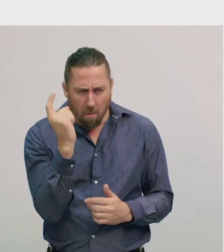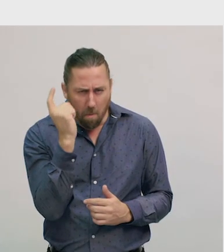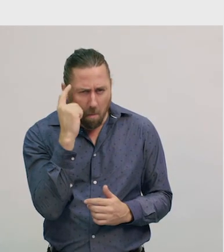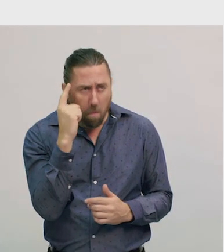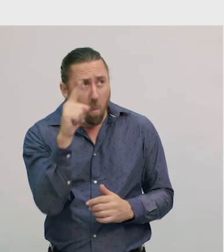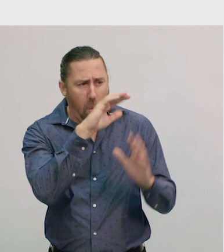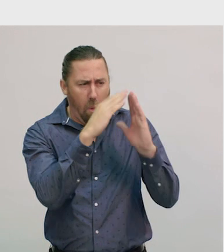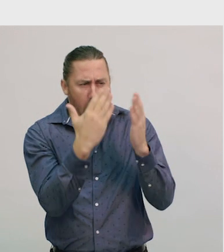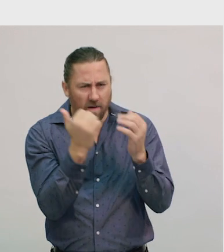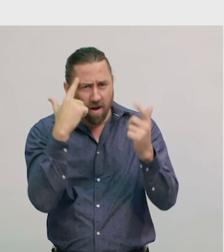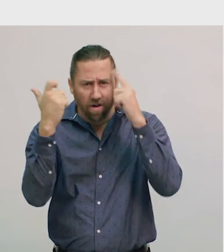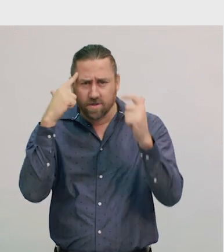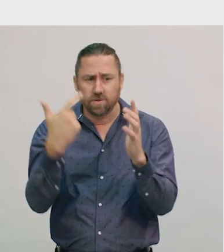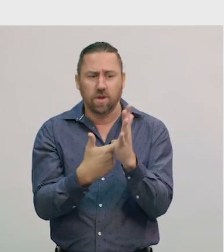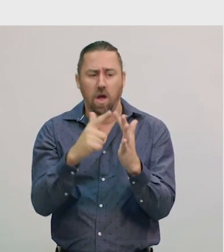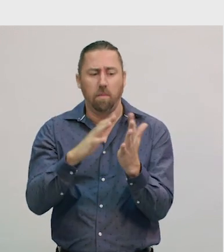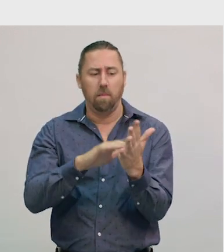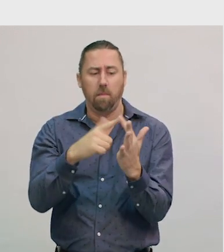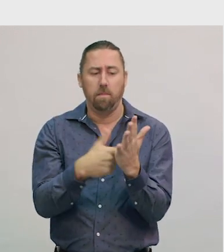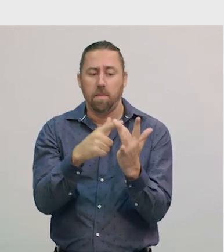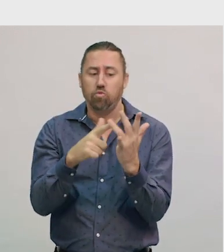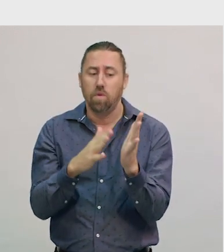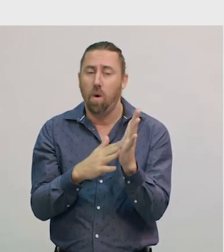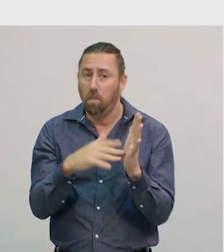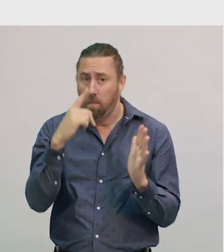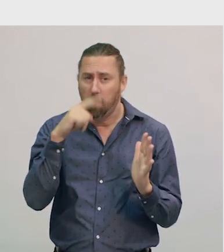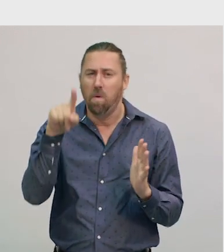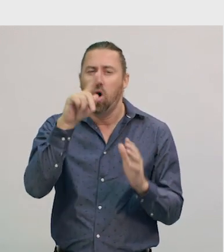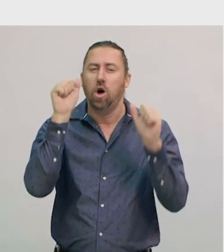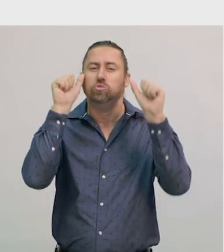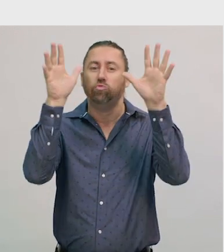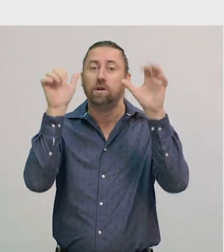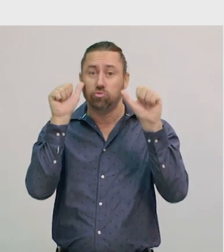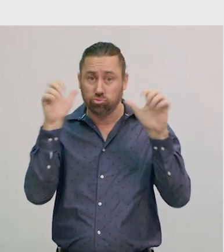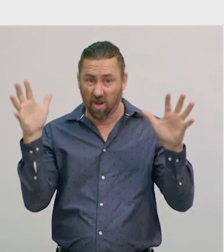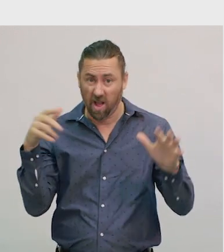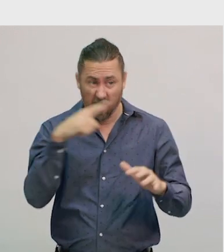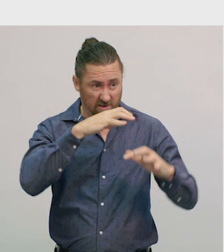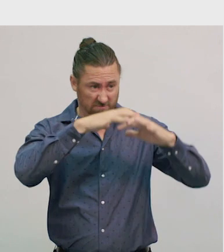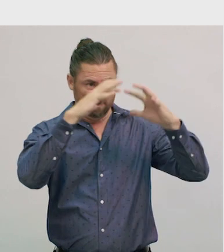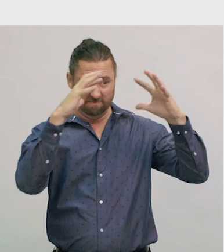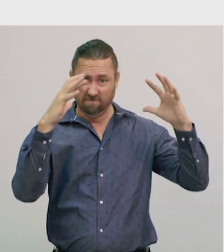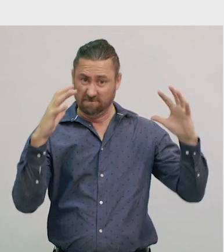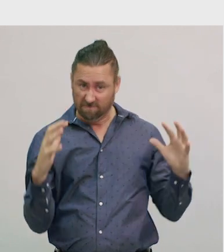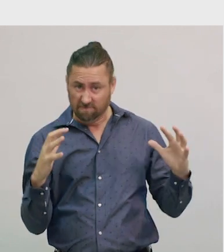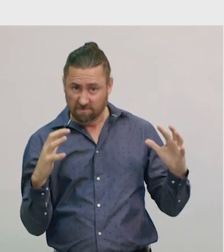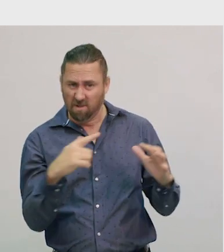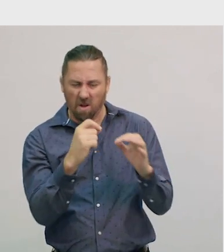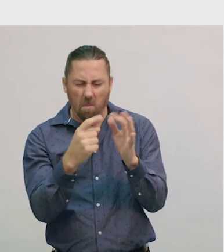Now, the house designed by the Meriam people, in the Torres Strait Islands, started with a frame of bendy sticks, a bit like this bamboo,